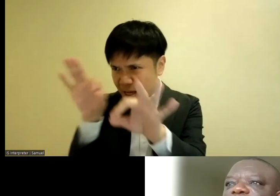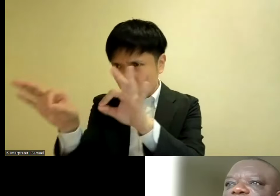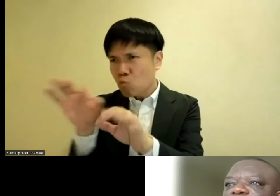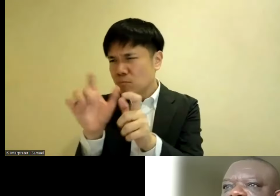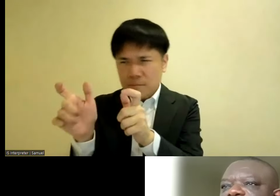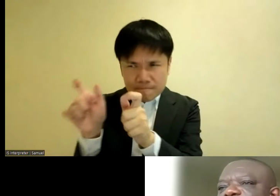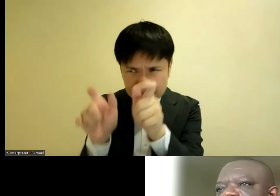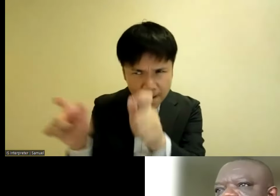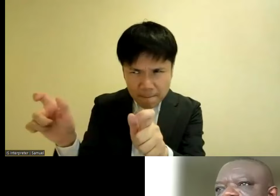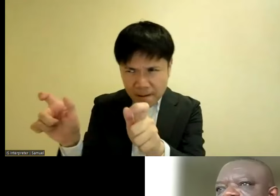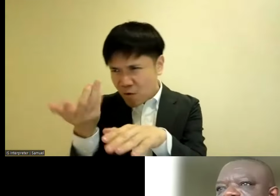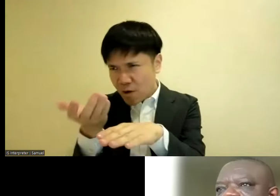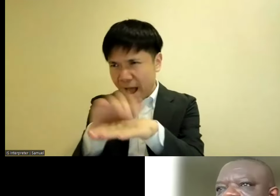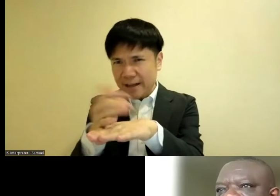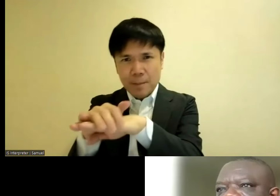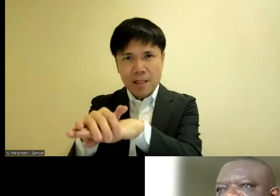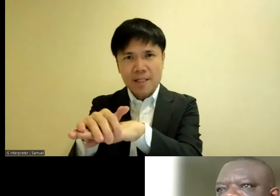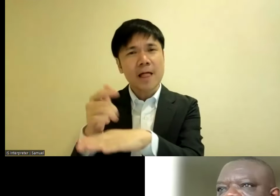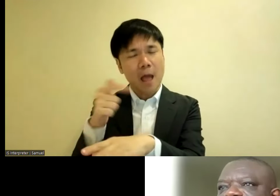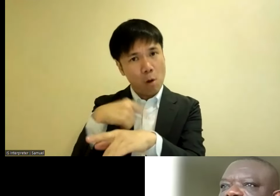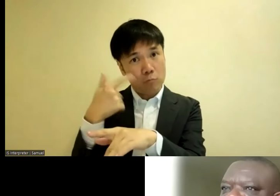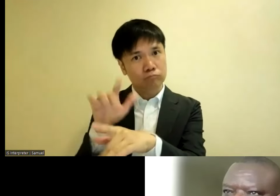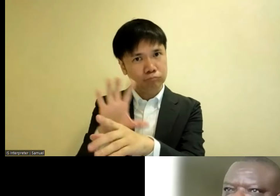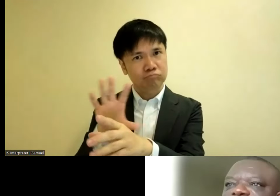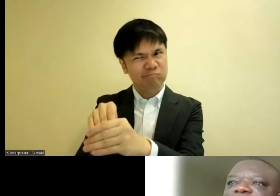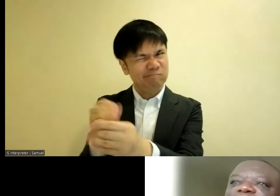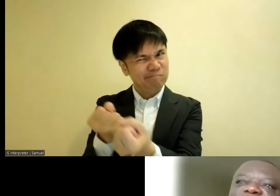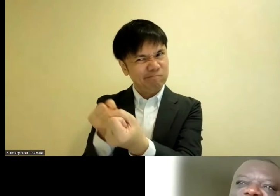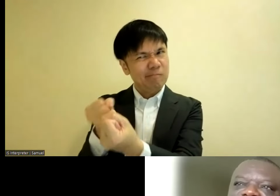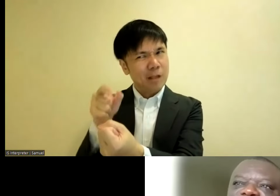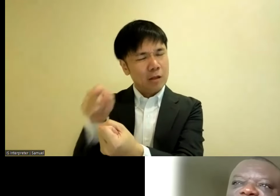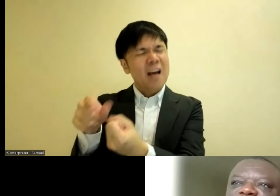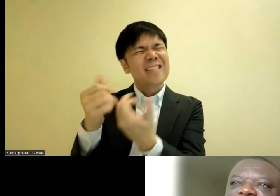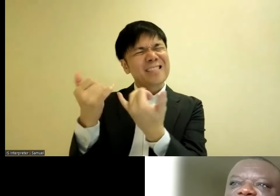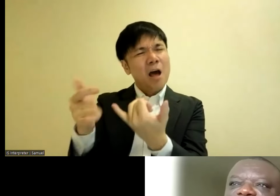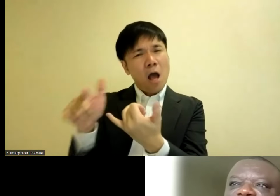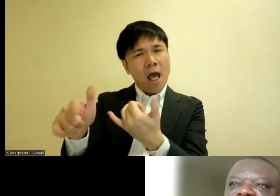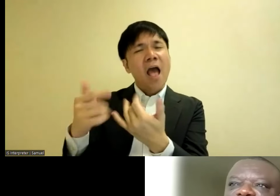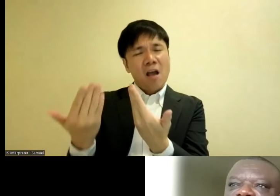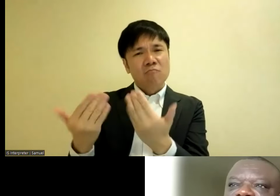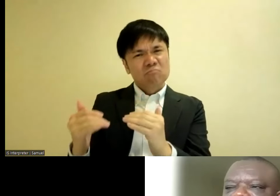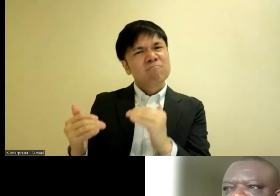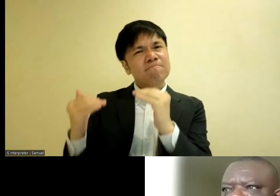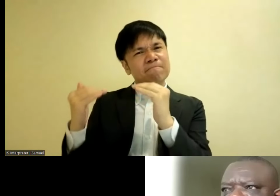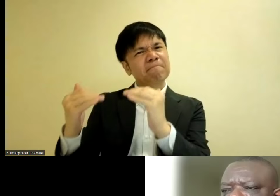of refugee experts, making progress, not just satisfactory, but making progress compared to the last one.